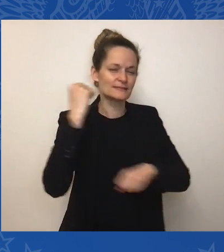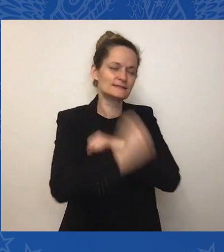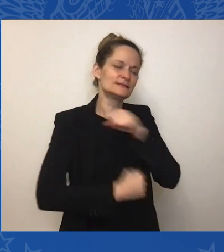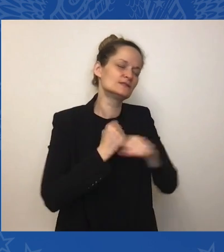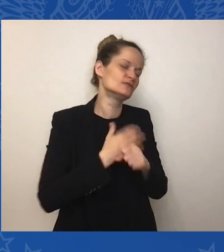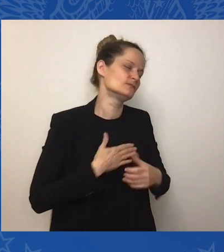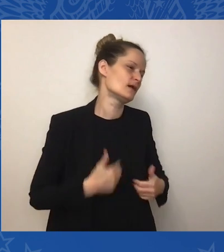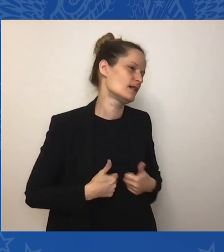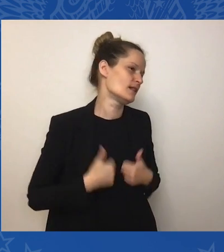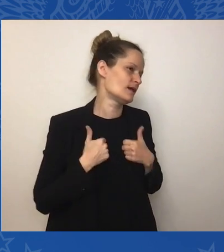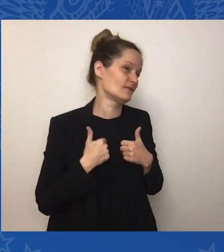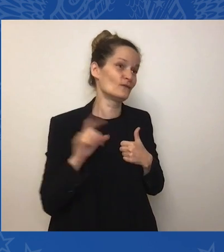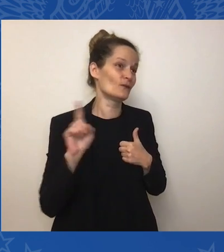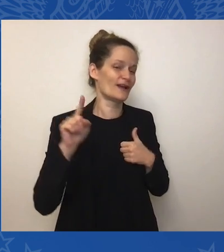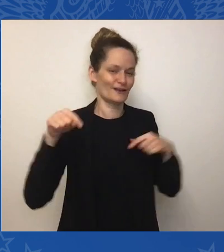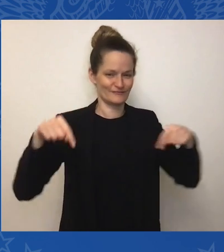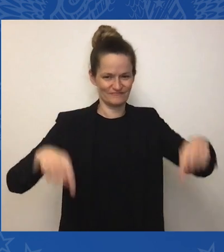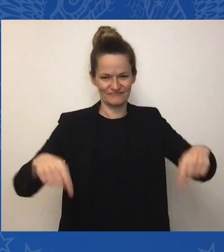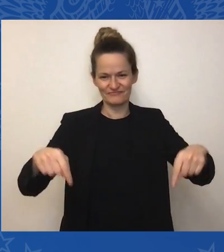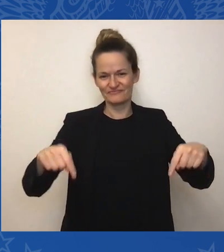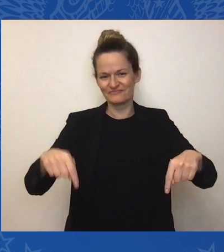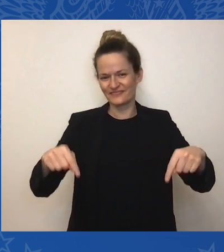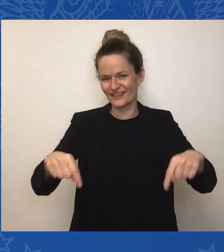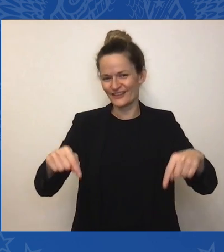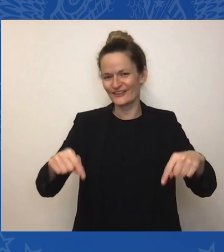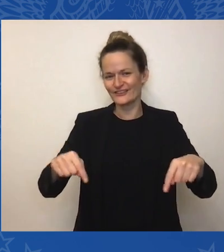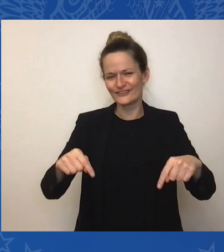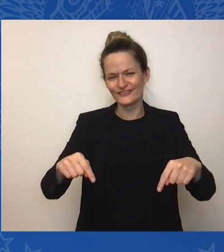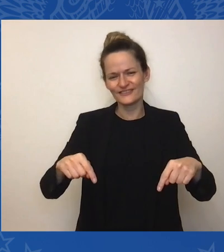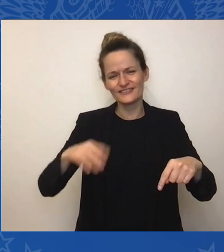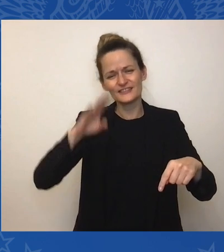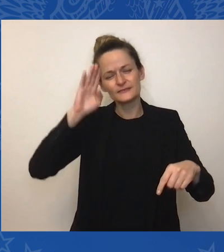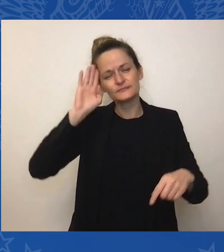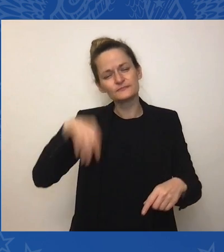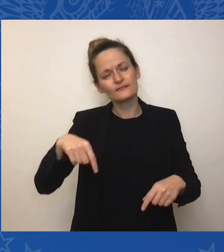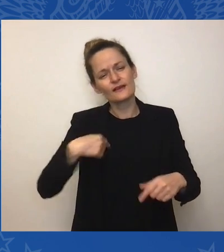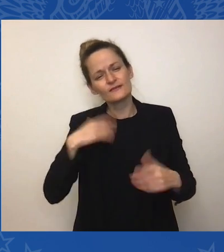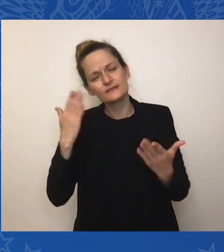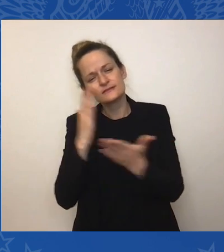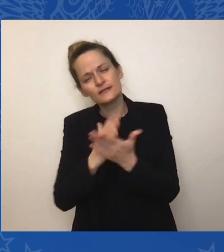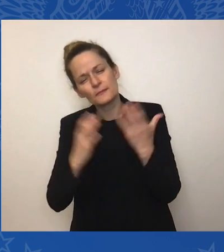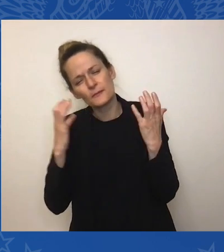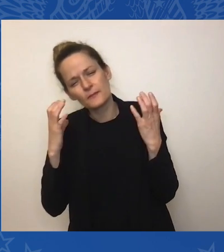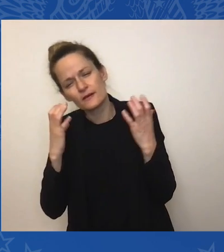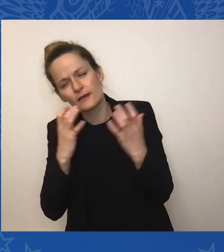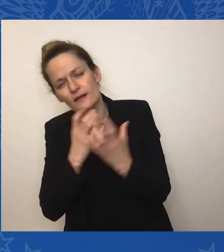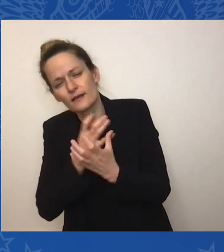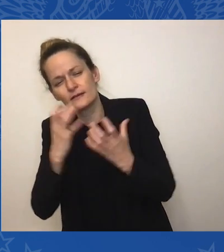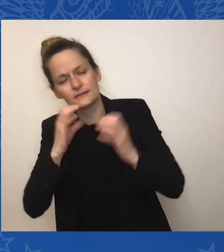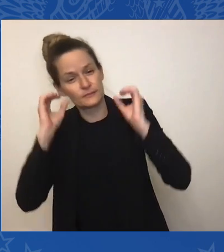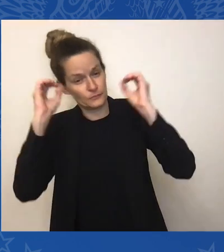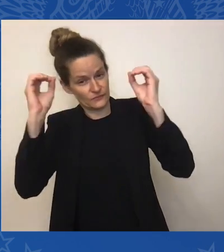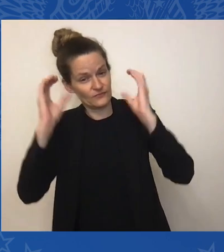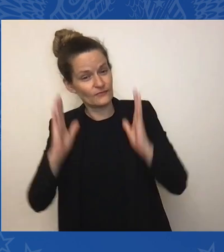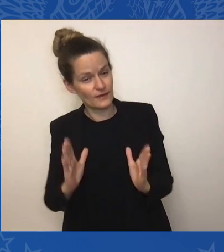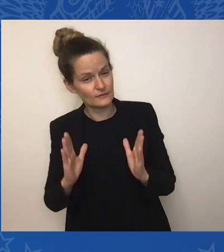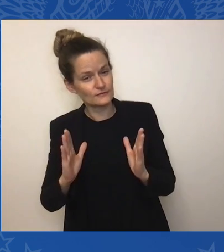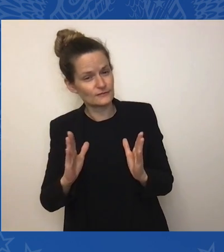I'll bet every one of you already can name one or two professors that's changed your life, that's had an impact on you in a fundamental way.